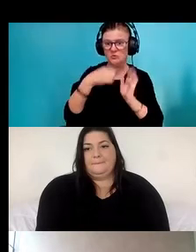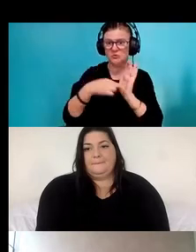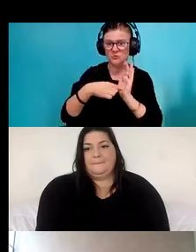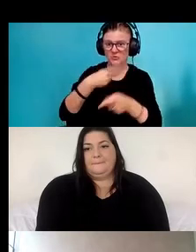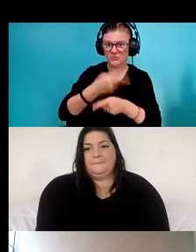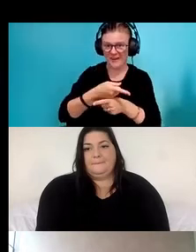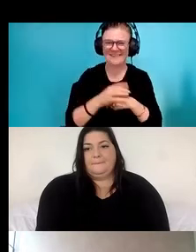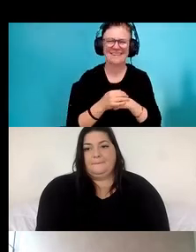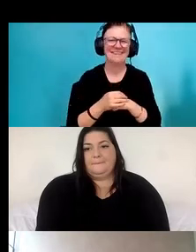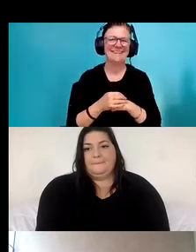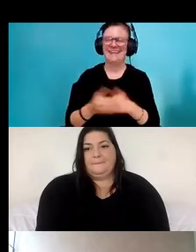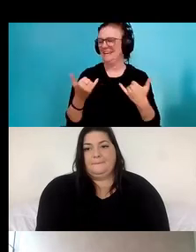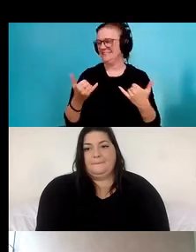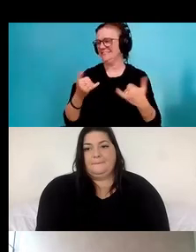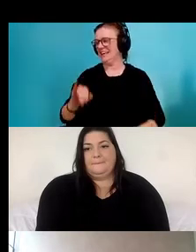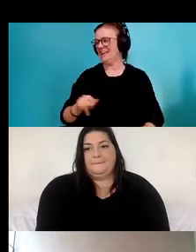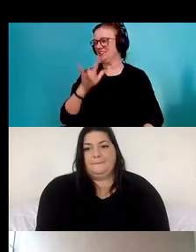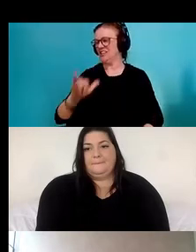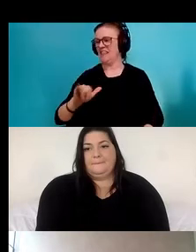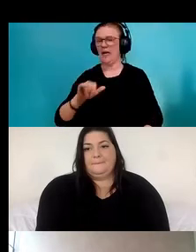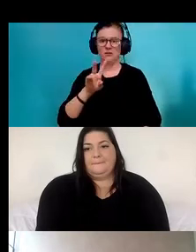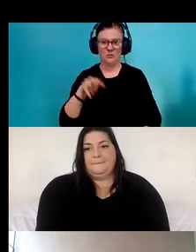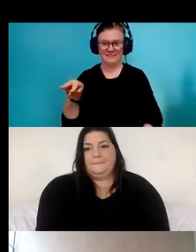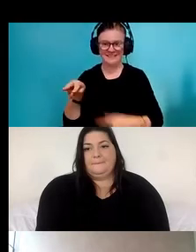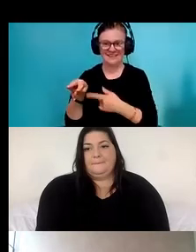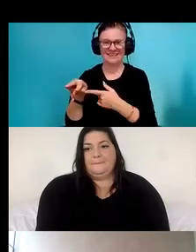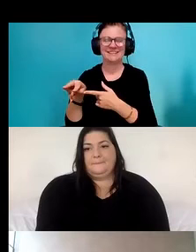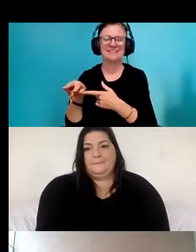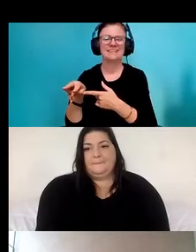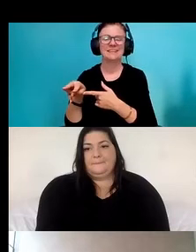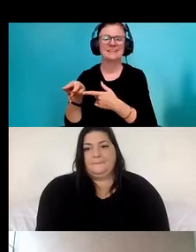Today is July 22, and because progress reports